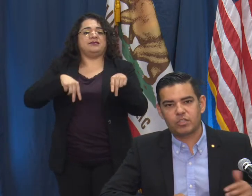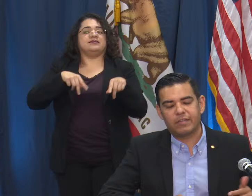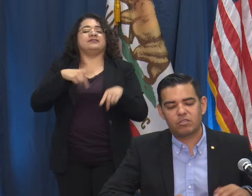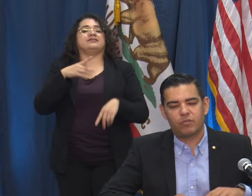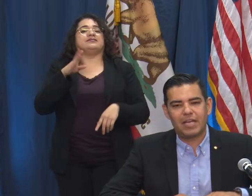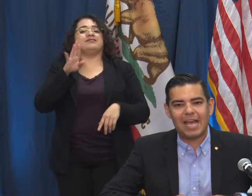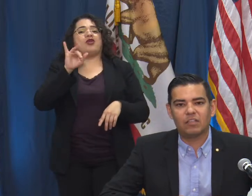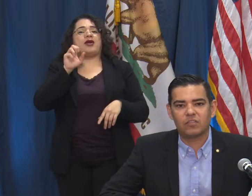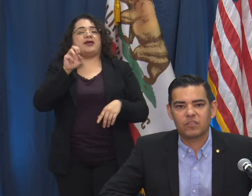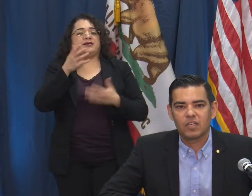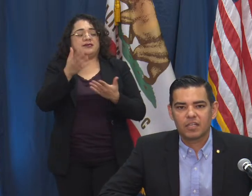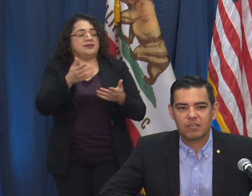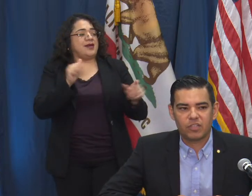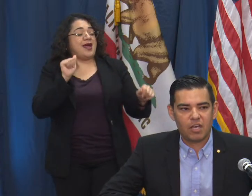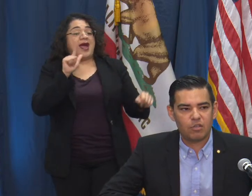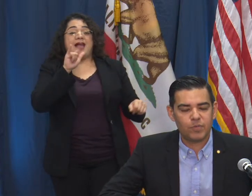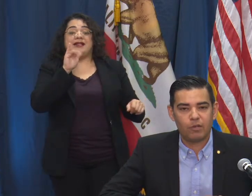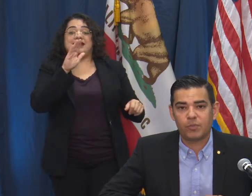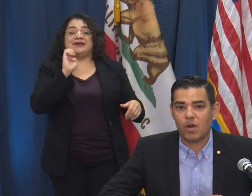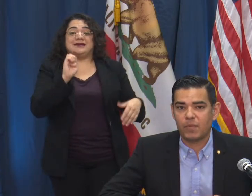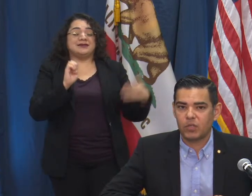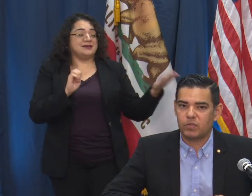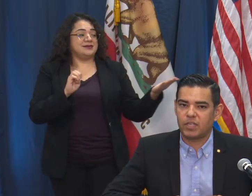to give us over to Alice Castellanos from the Health Department who's going